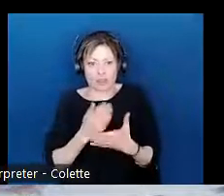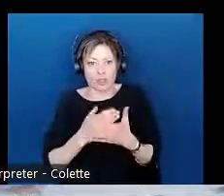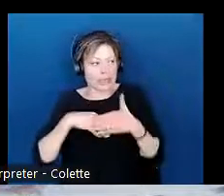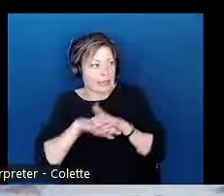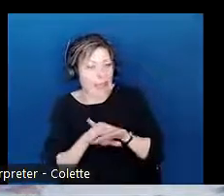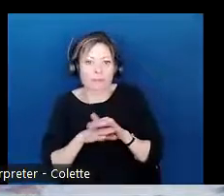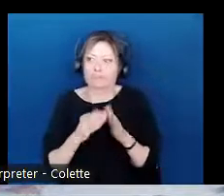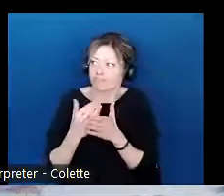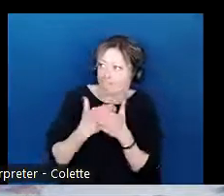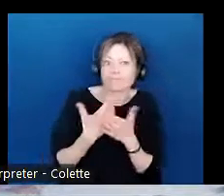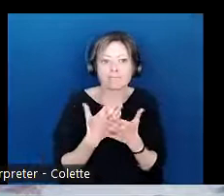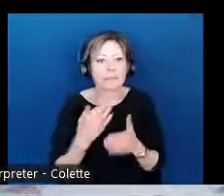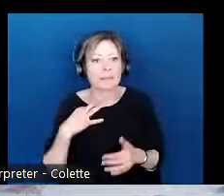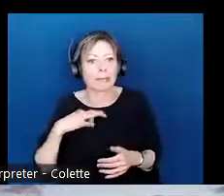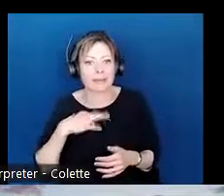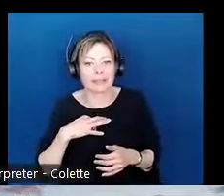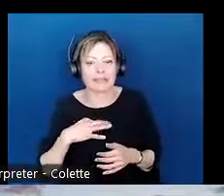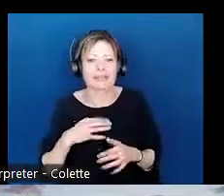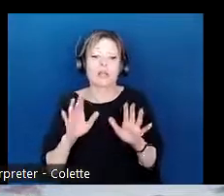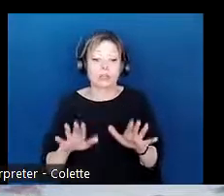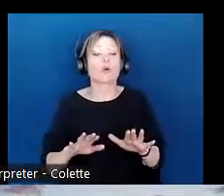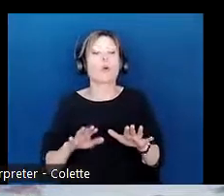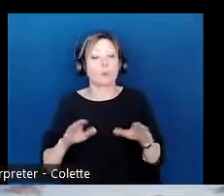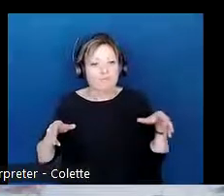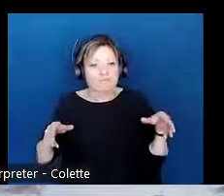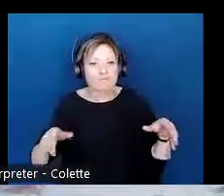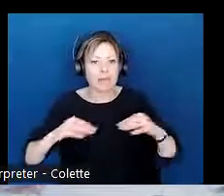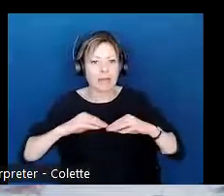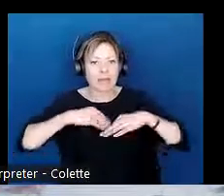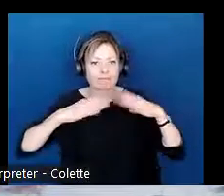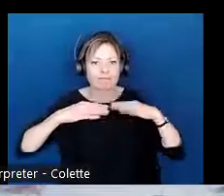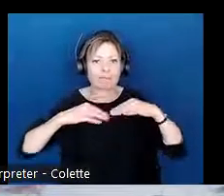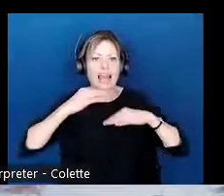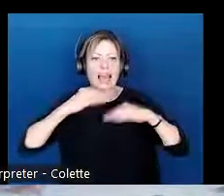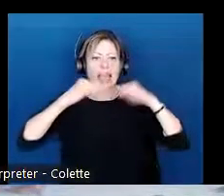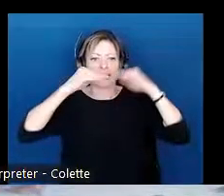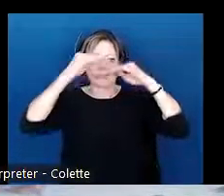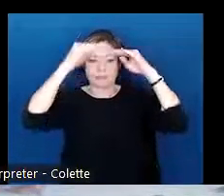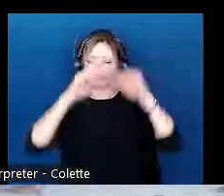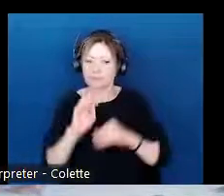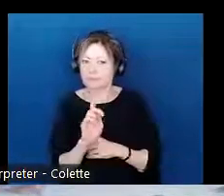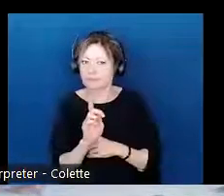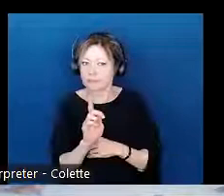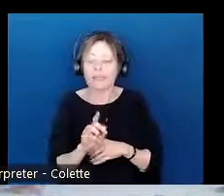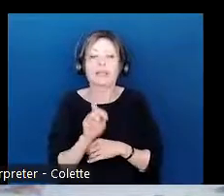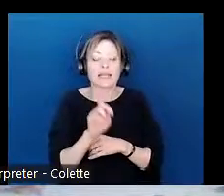is that the sort of shoots of the or main Woody components of the Hedge are slightly sort of sawed